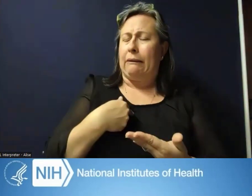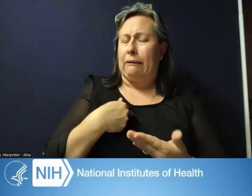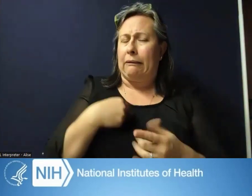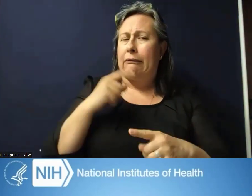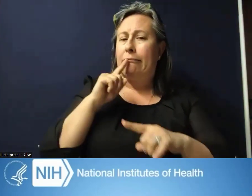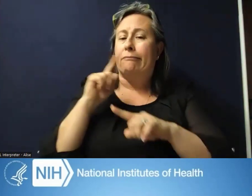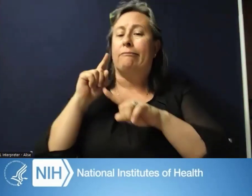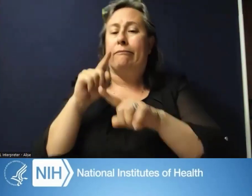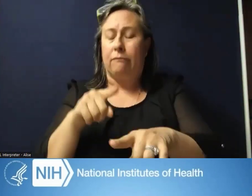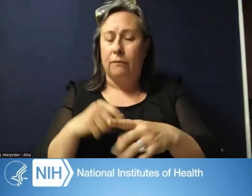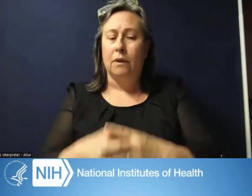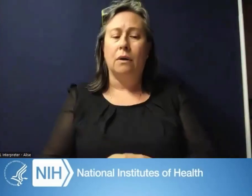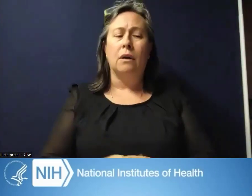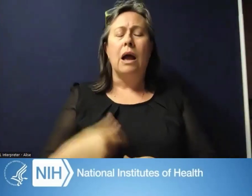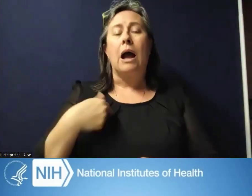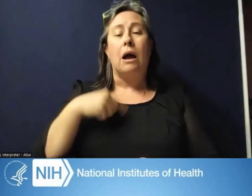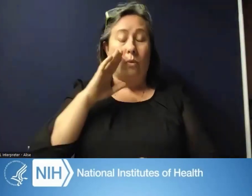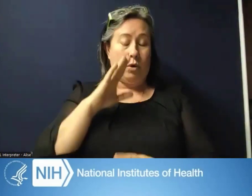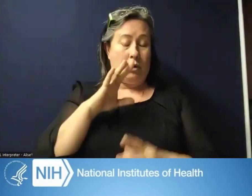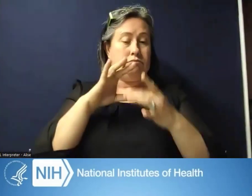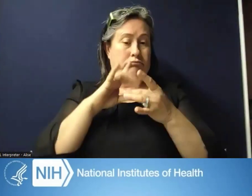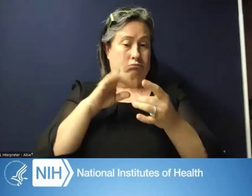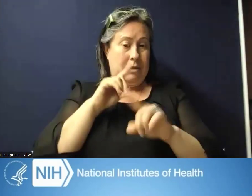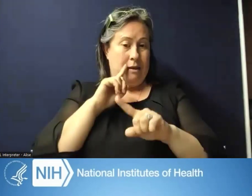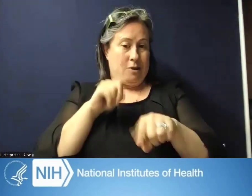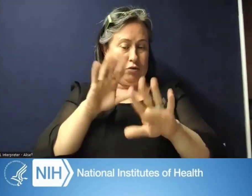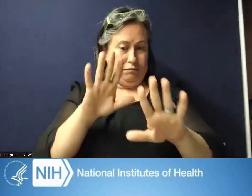I would say this: The first thing I would be thinking about